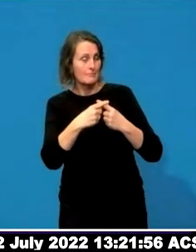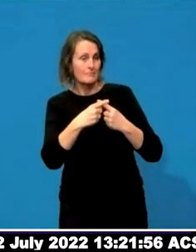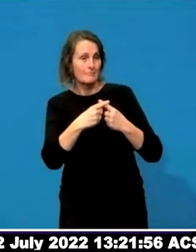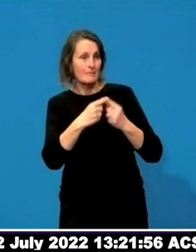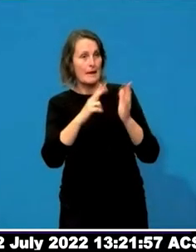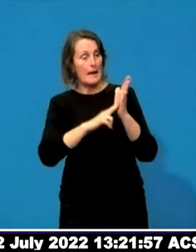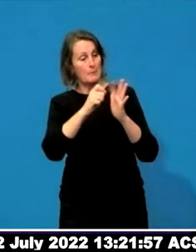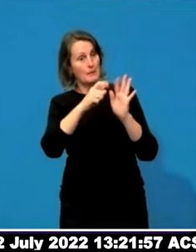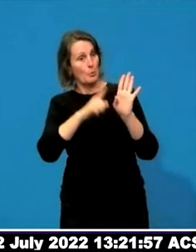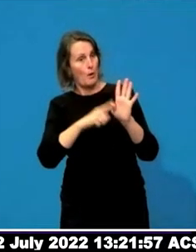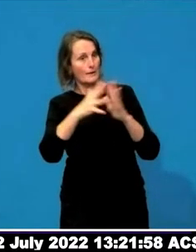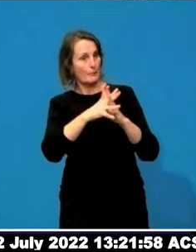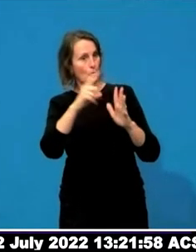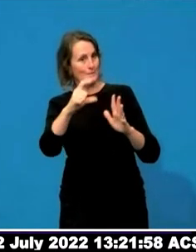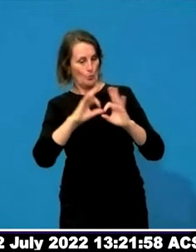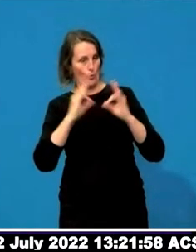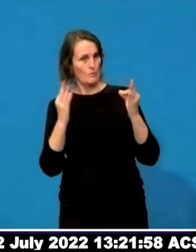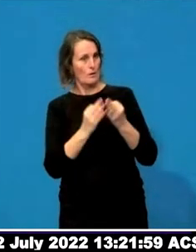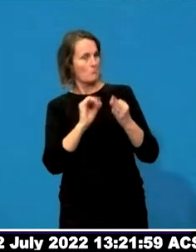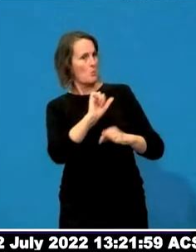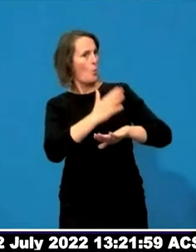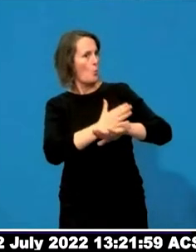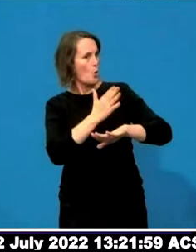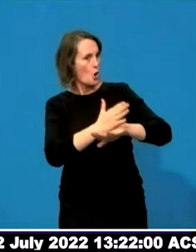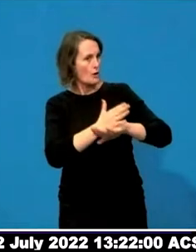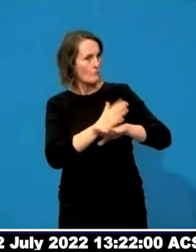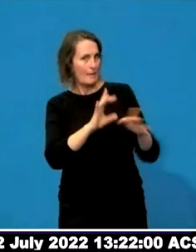particularly in relation to being a NDIS provider. MS McRAE: Yep.